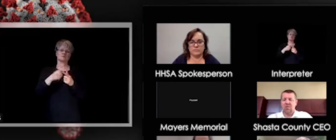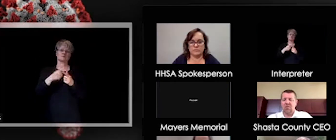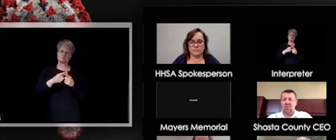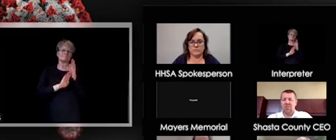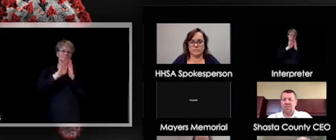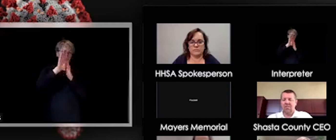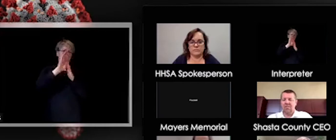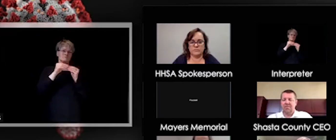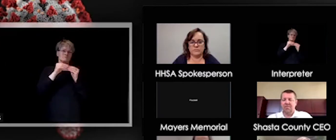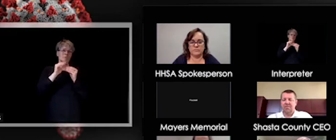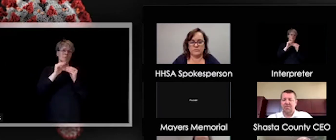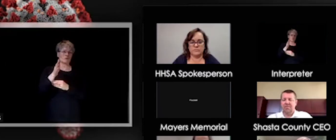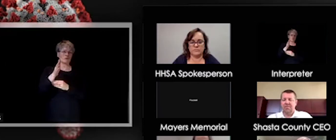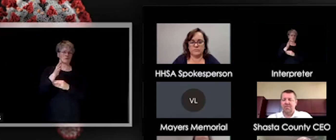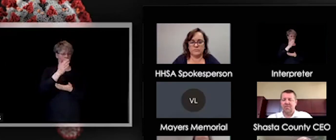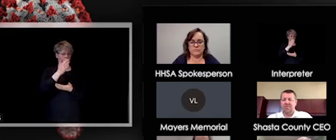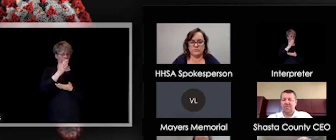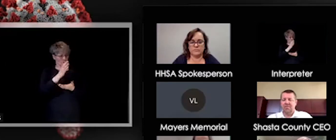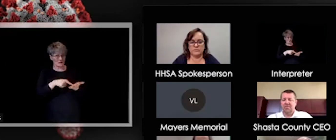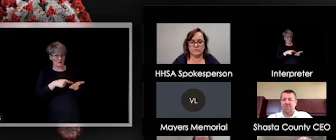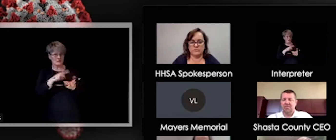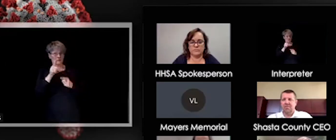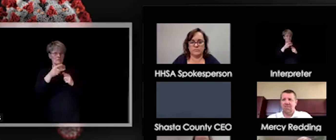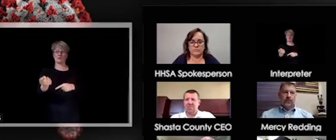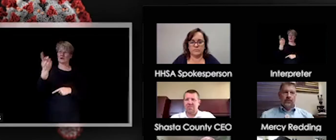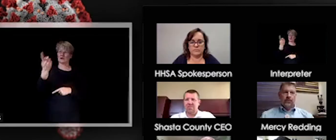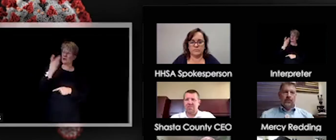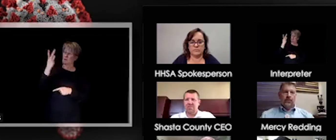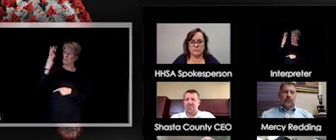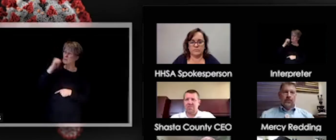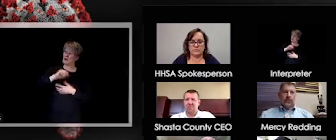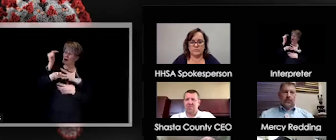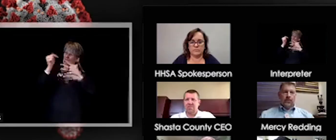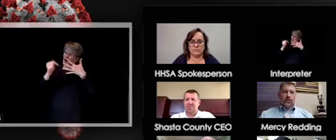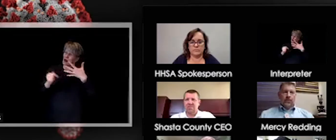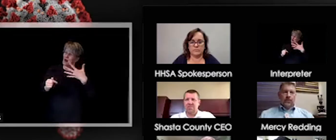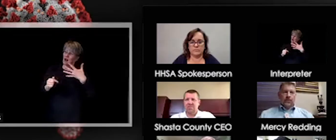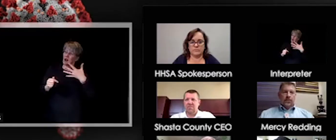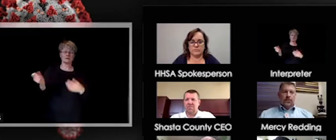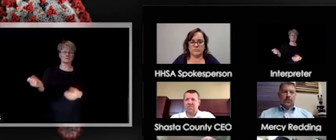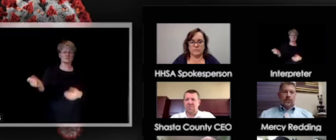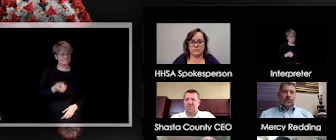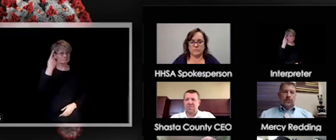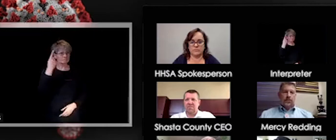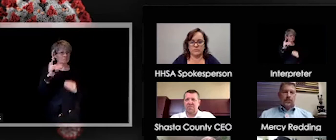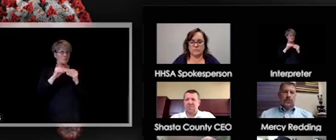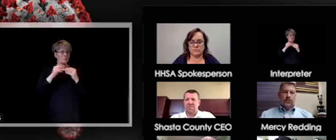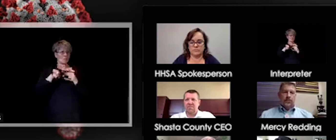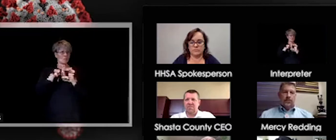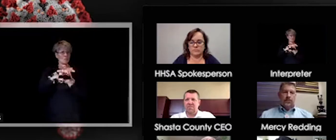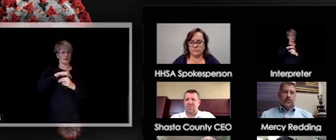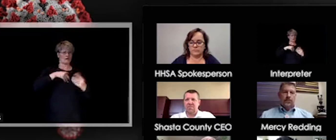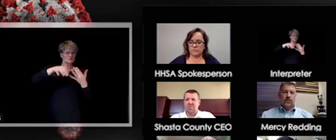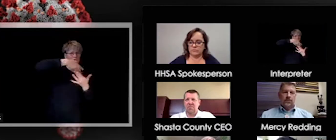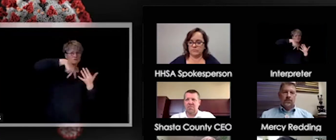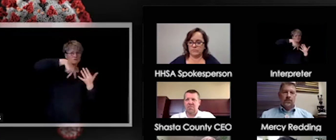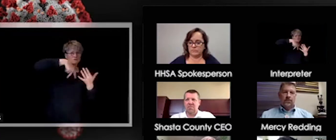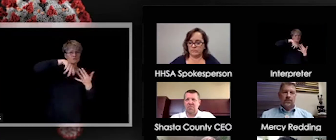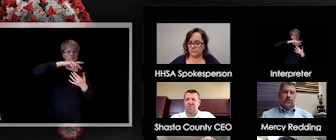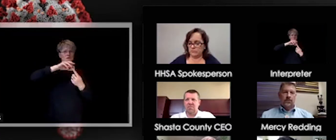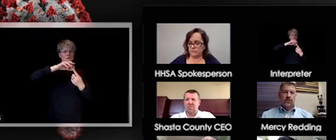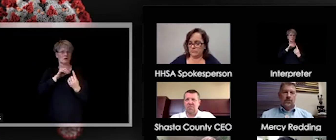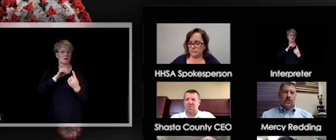we do that?” Exposures add up, so the more we reduce our exposures to people outside